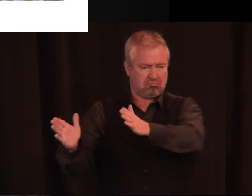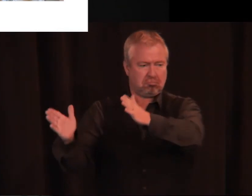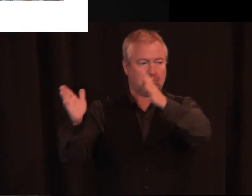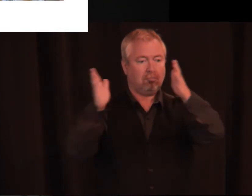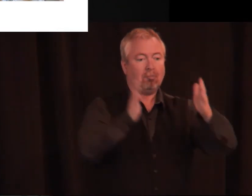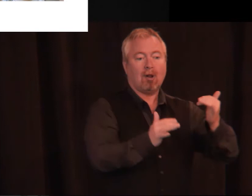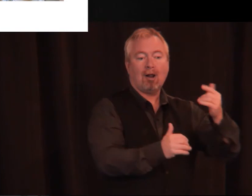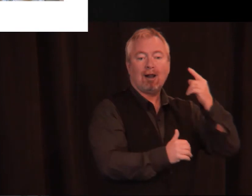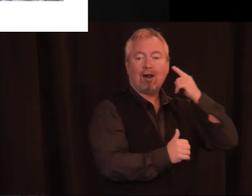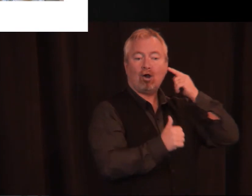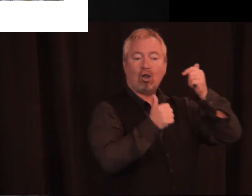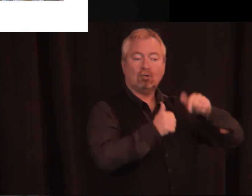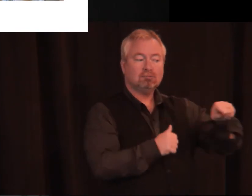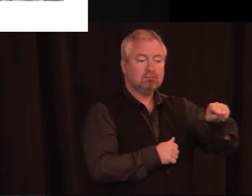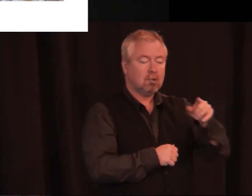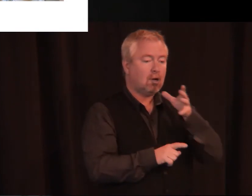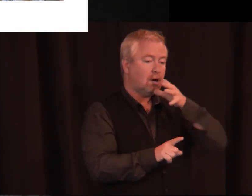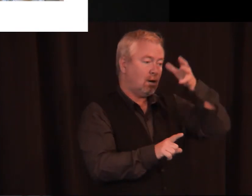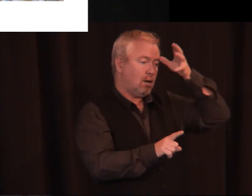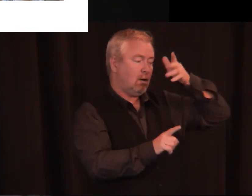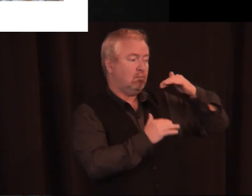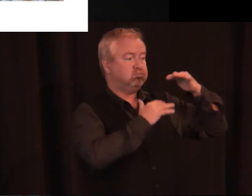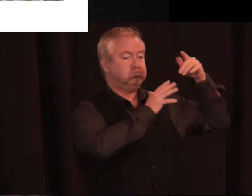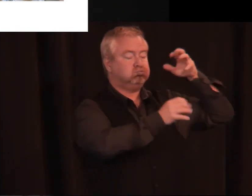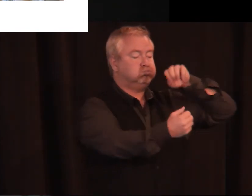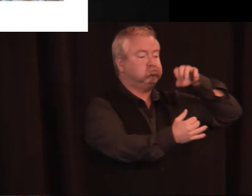One of the limitations is, this is hard research to do.